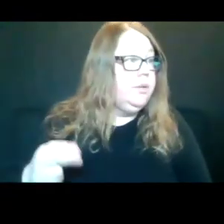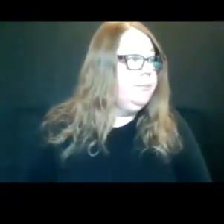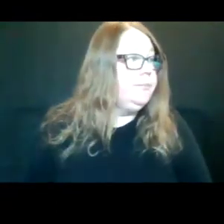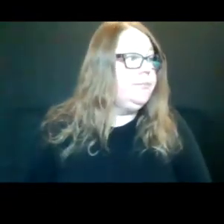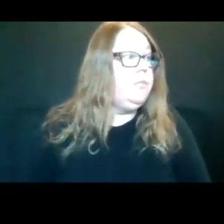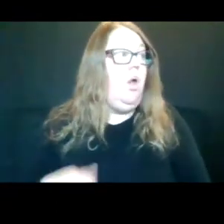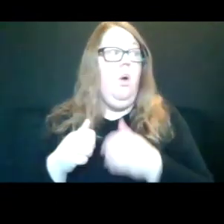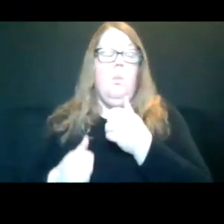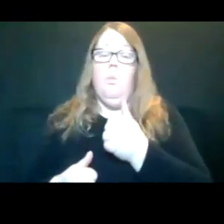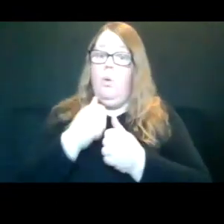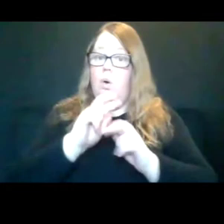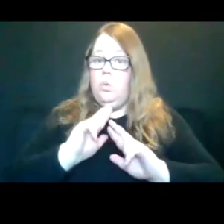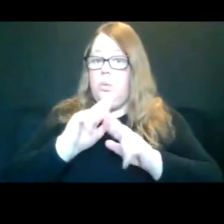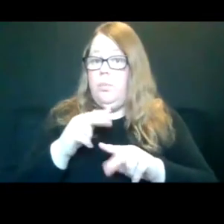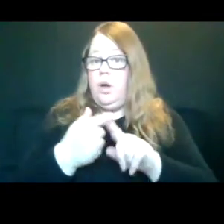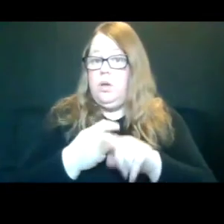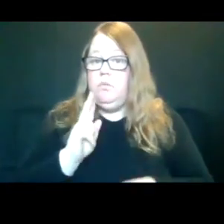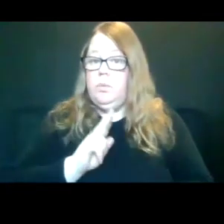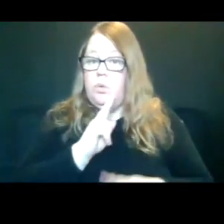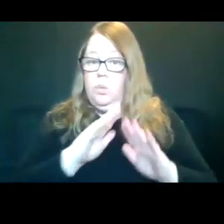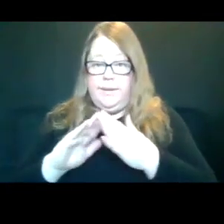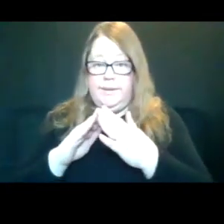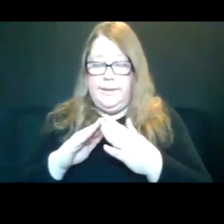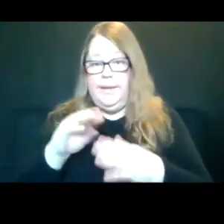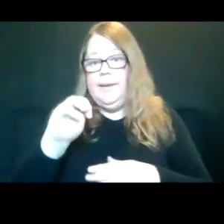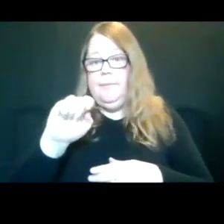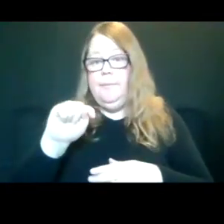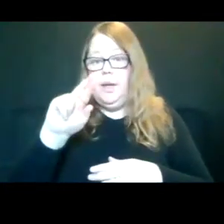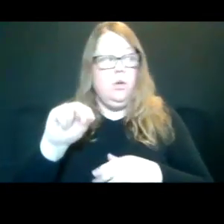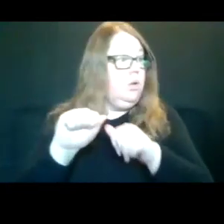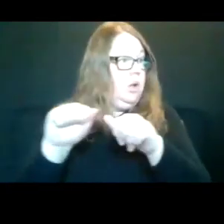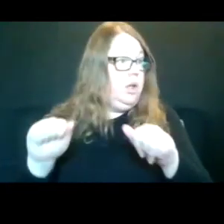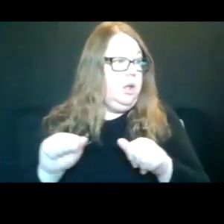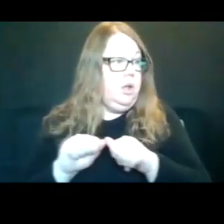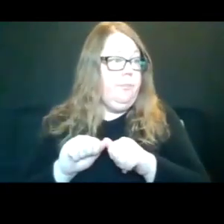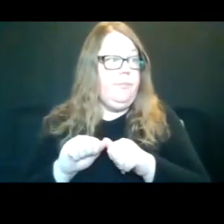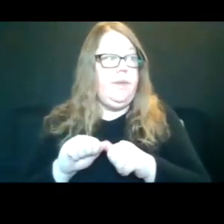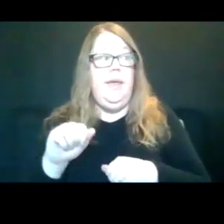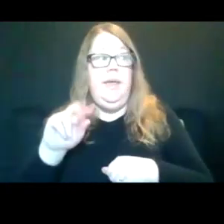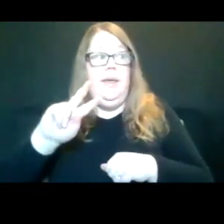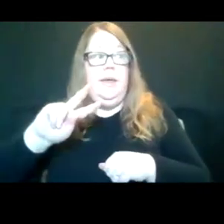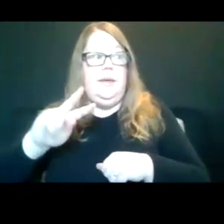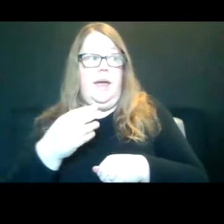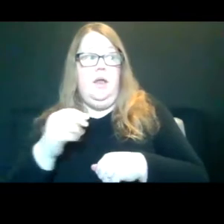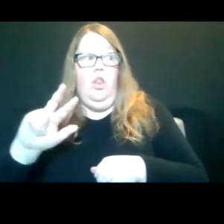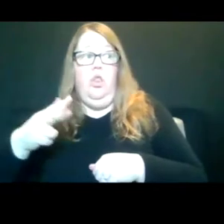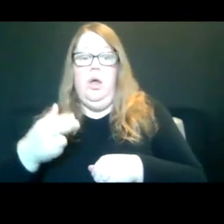responses were from the Twin Cities Metro Area. The second and third highest group were